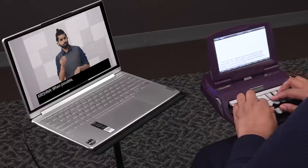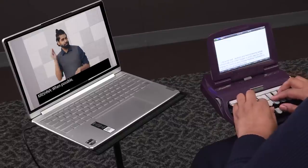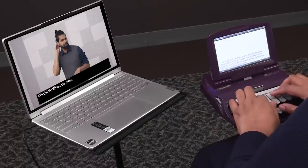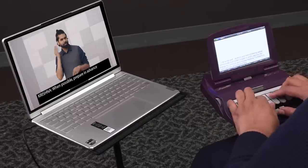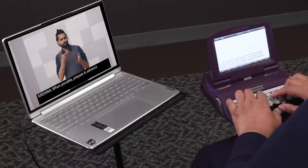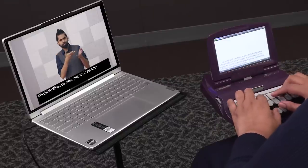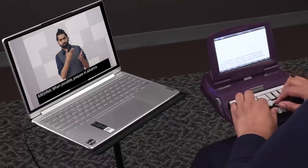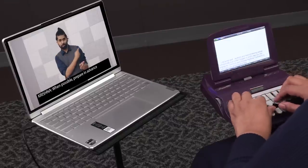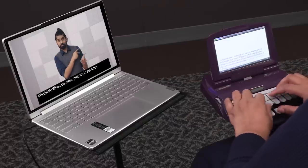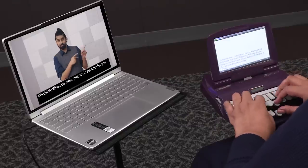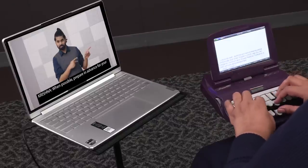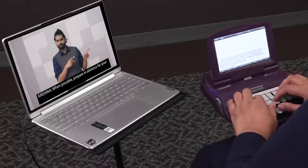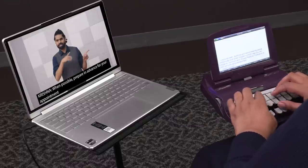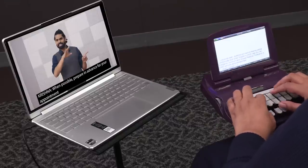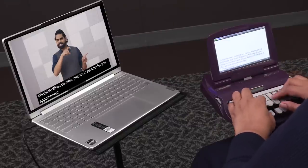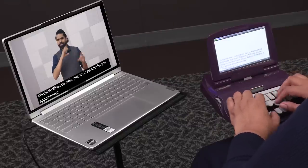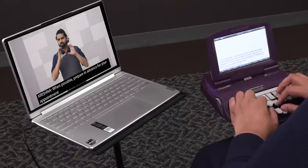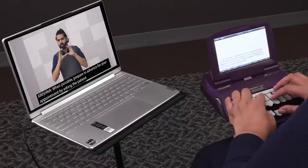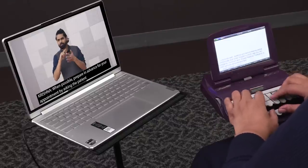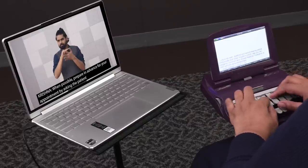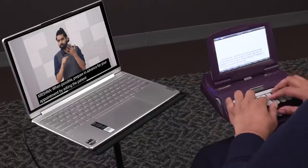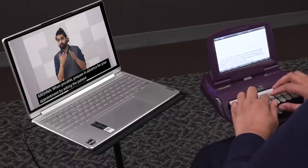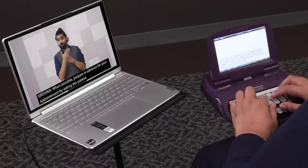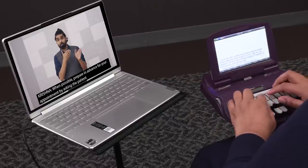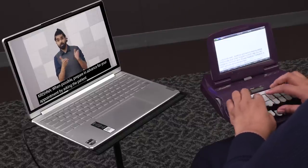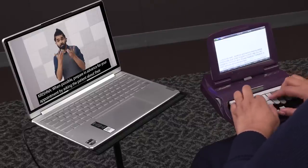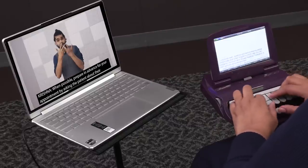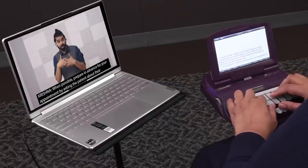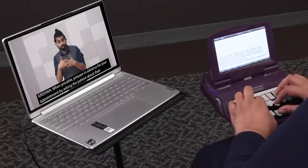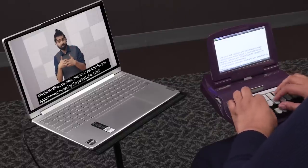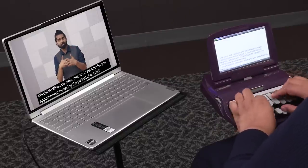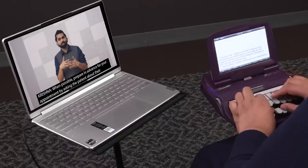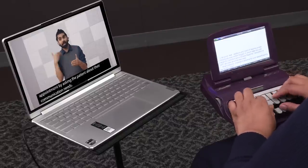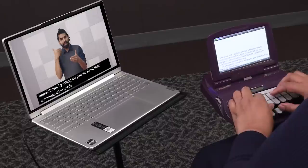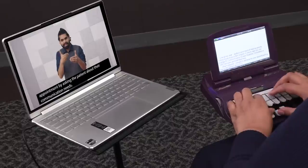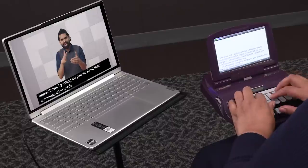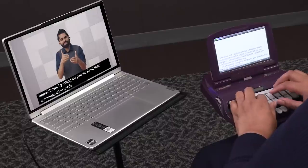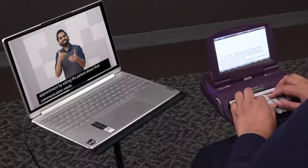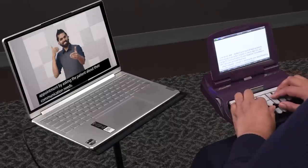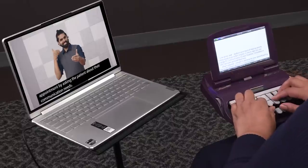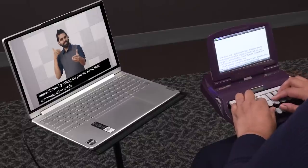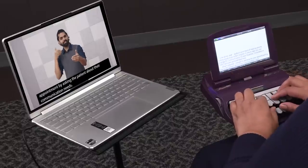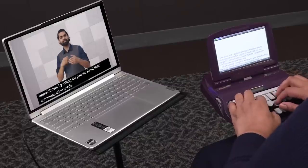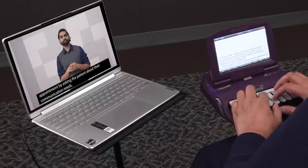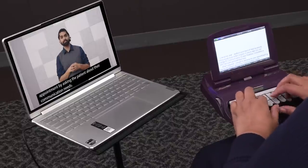When possible, prepare in advance for your appointment by asking the patient about their communication needs.